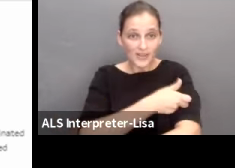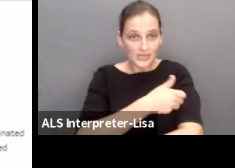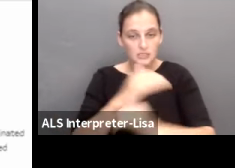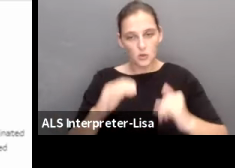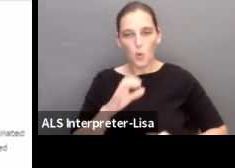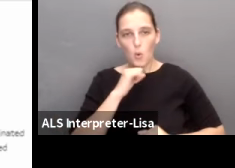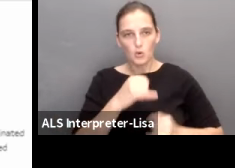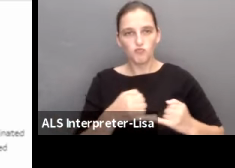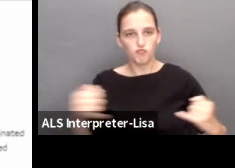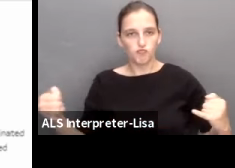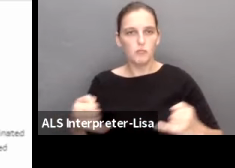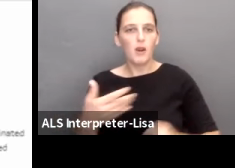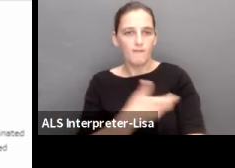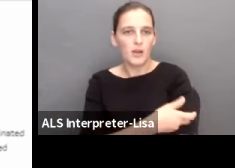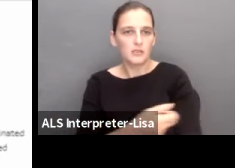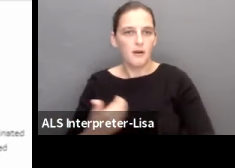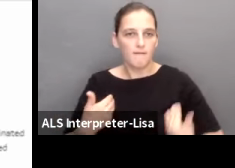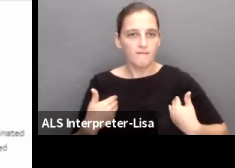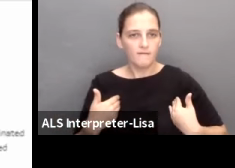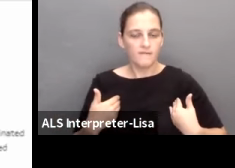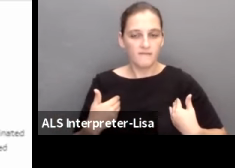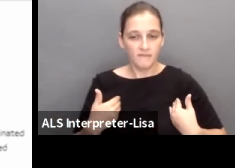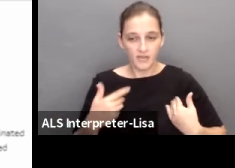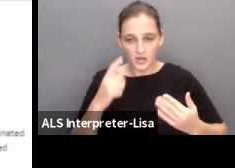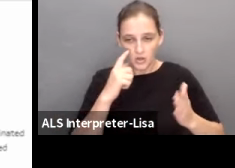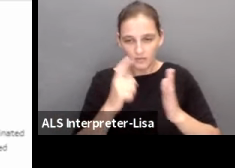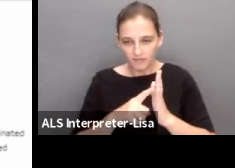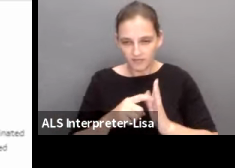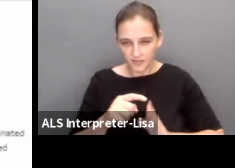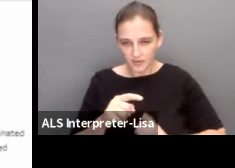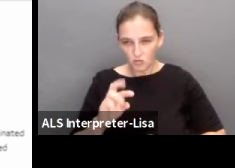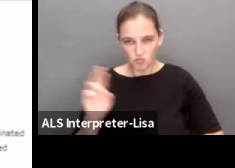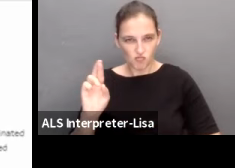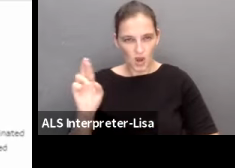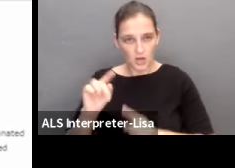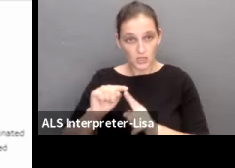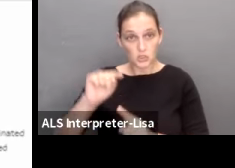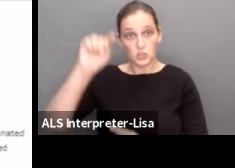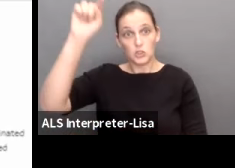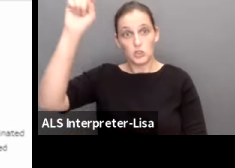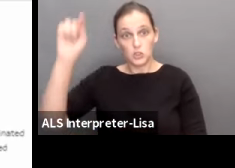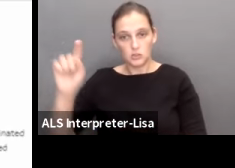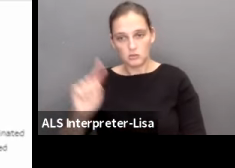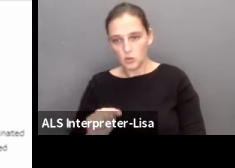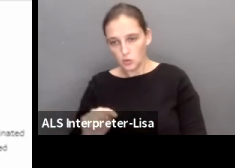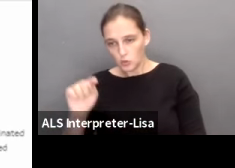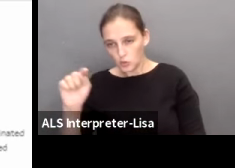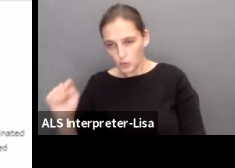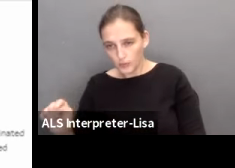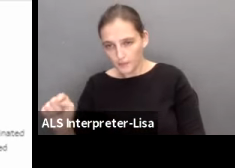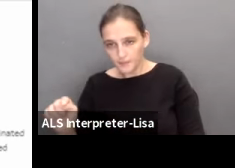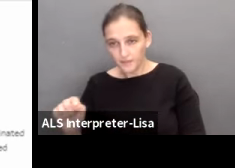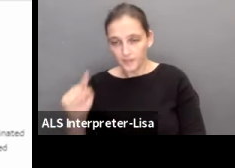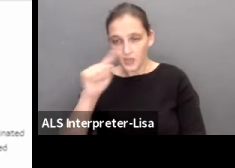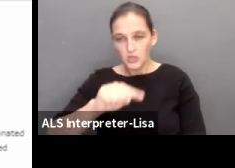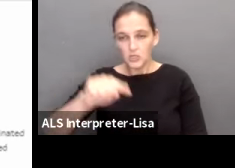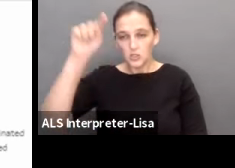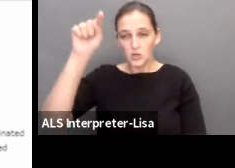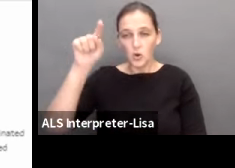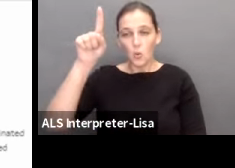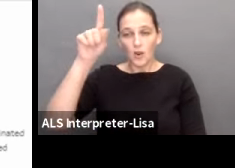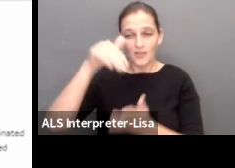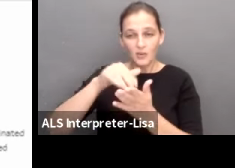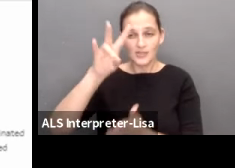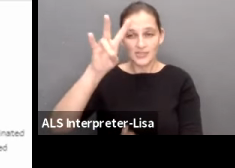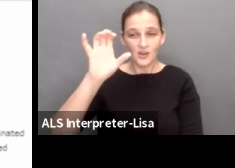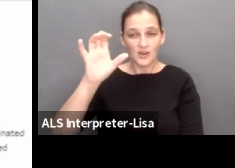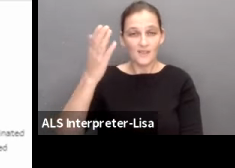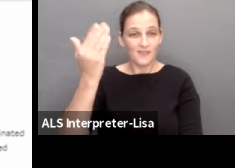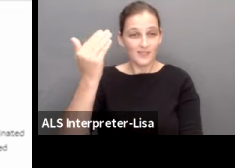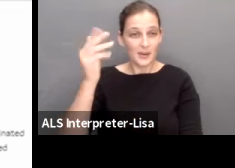So, if you look at the peak there on the right on one day we had 1715 people who were hospitalized